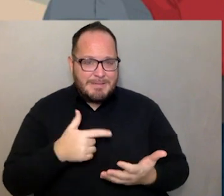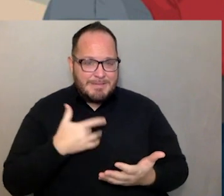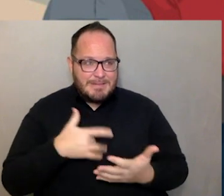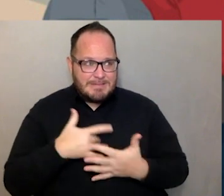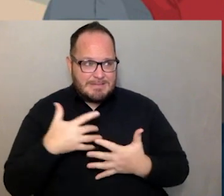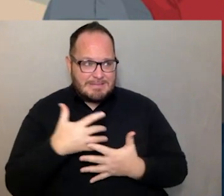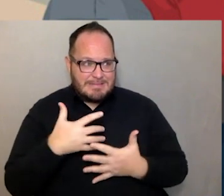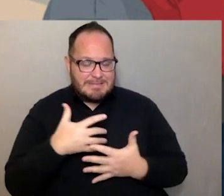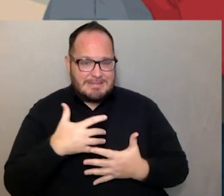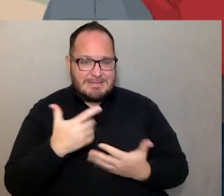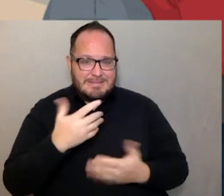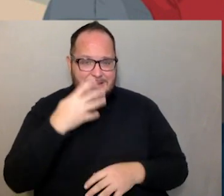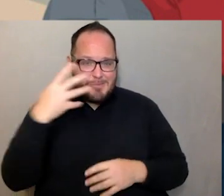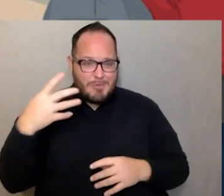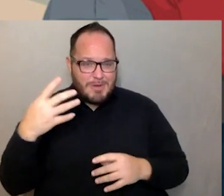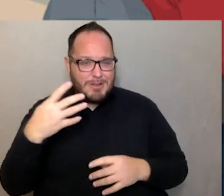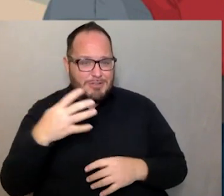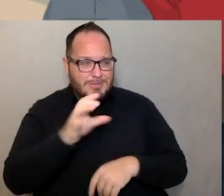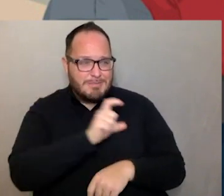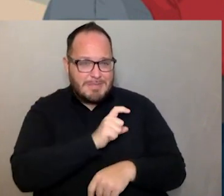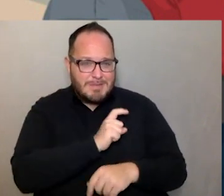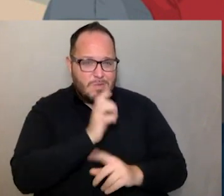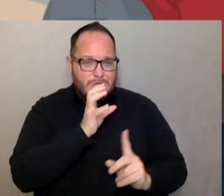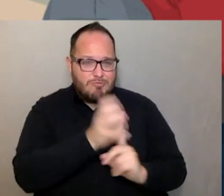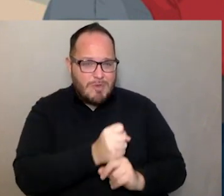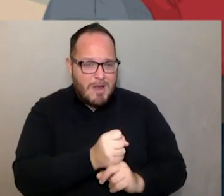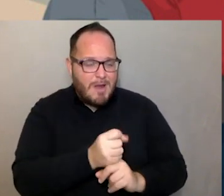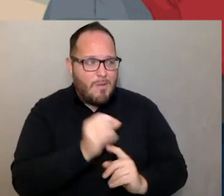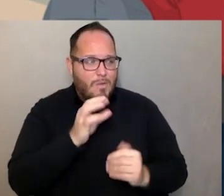IN FEAR OF BEING ARRESTED BY THE IMMIGRATION AUTHORITIES OR SEPARATED FROM OUR FAMILIES.